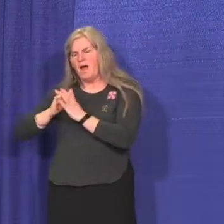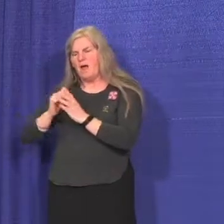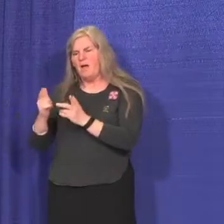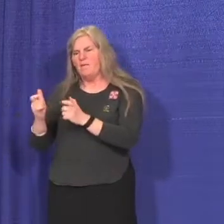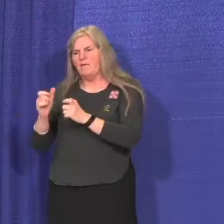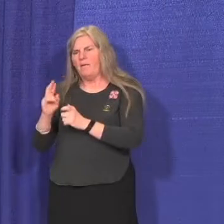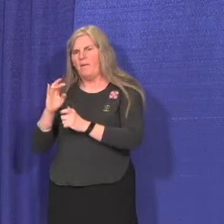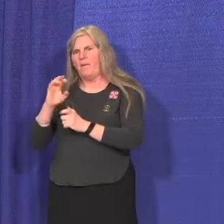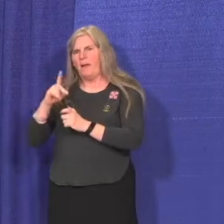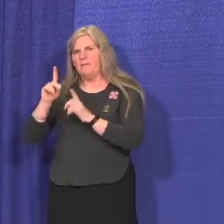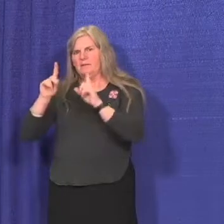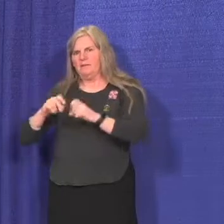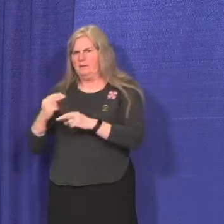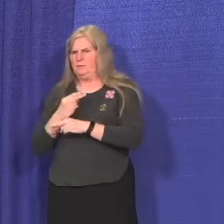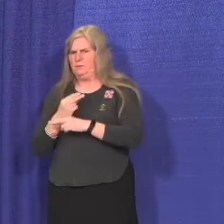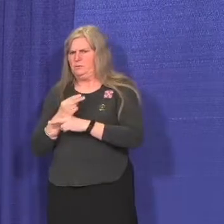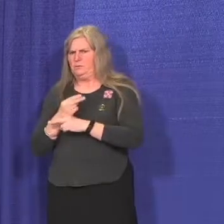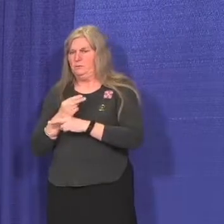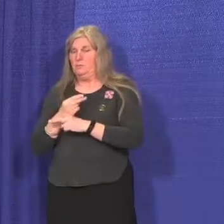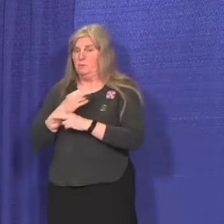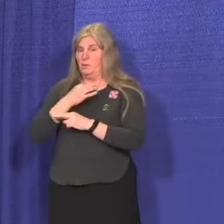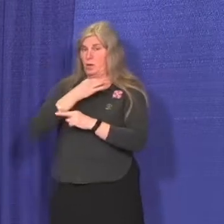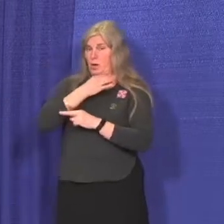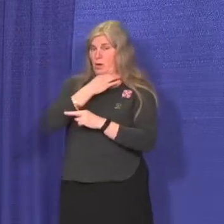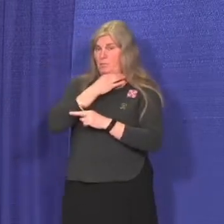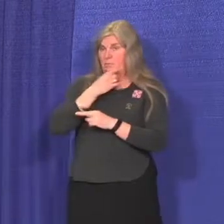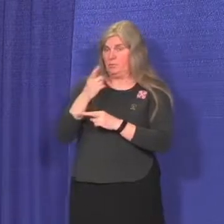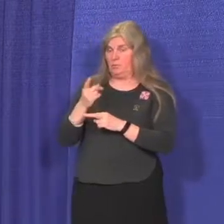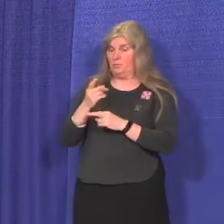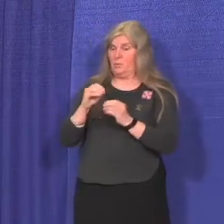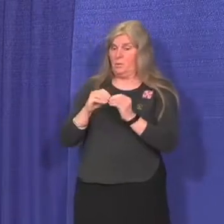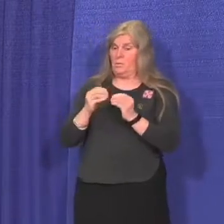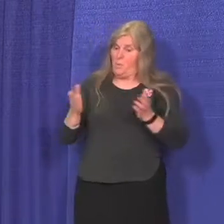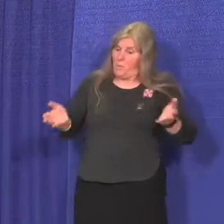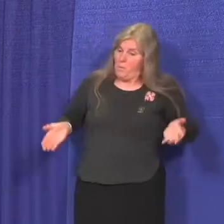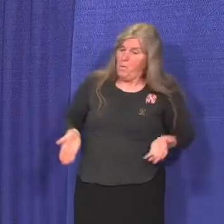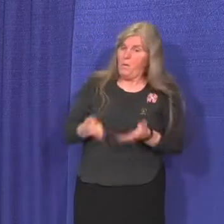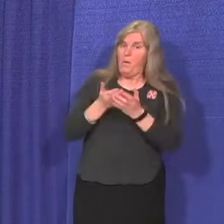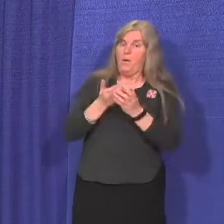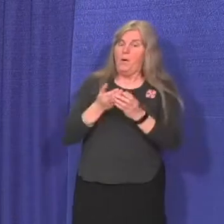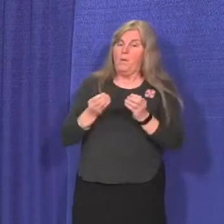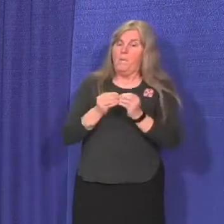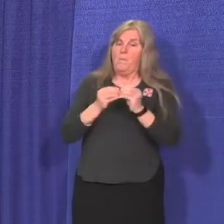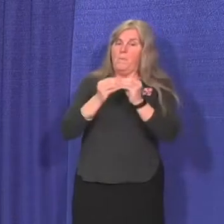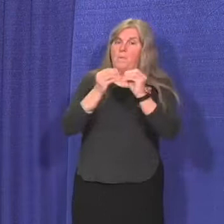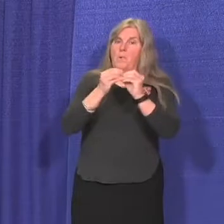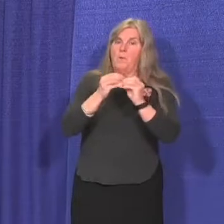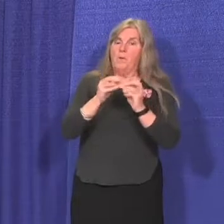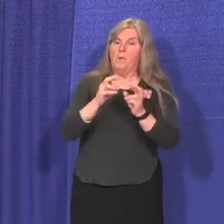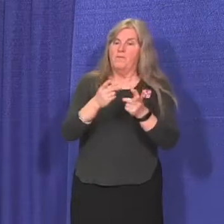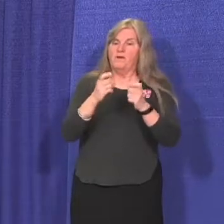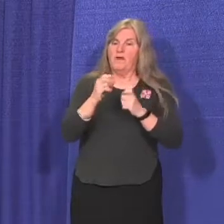increasing rapid testing and CBC yesterday reported Yukon as one